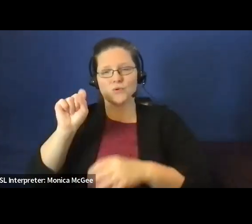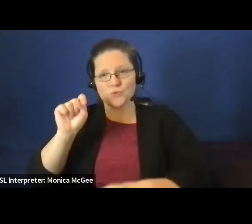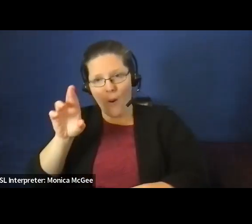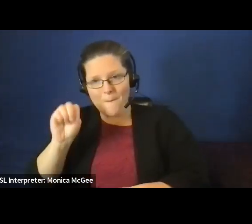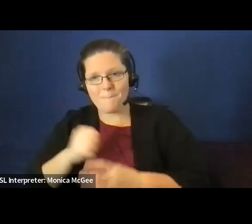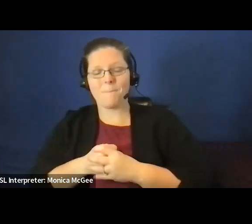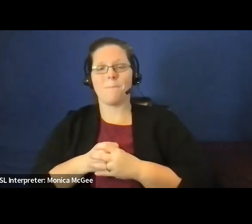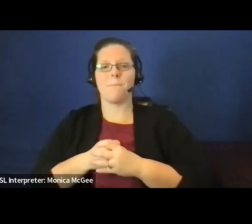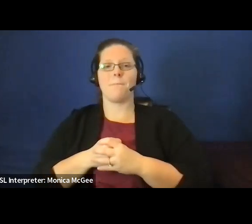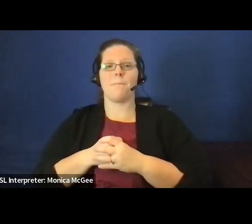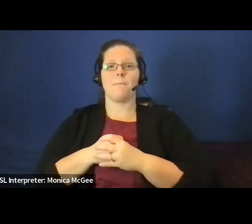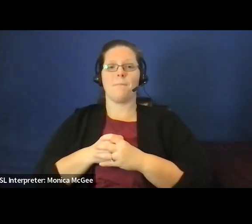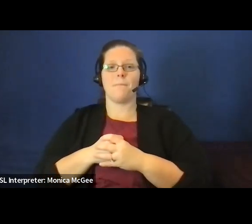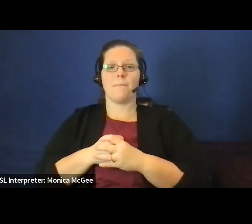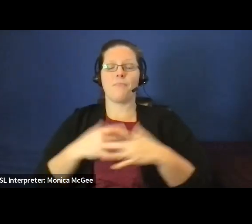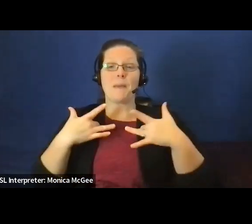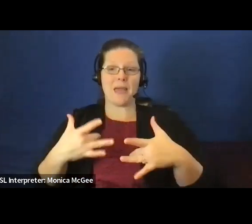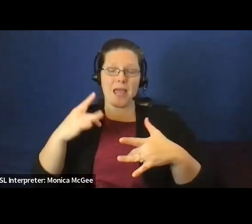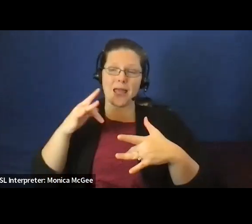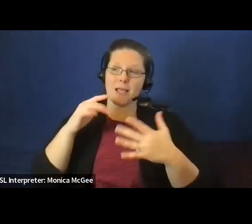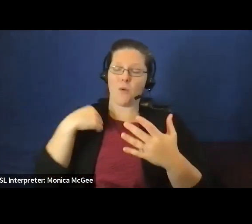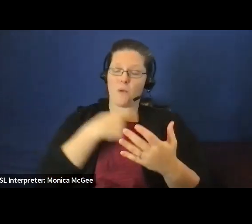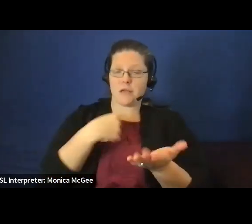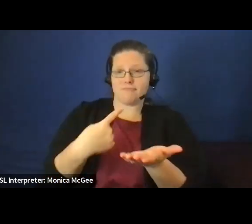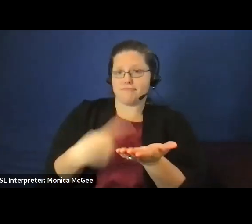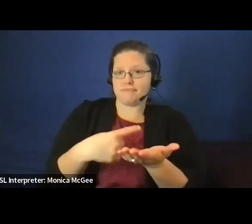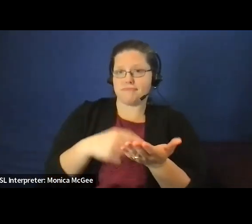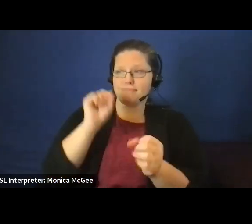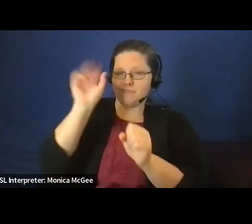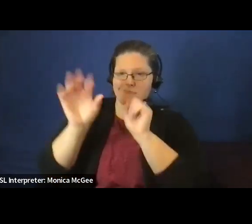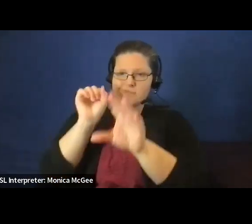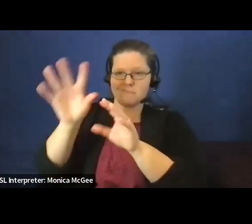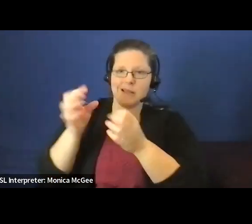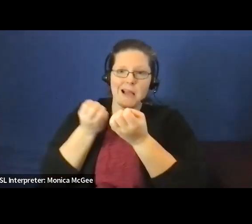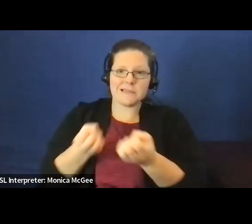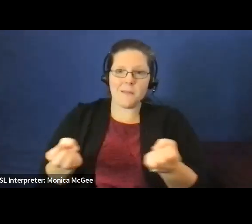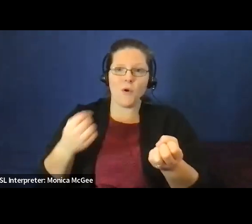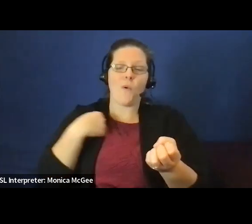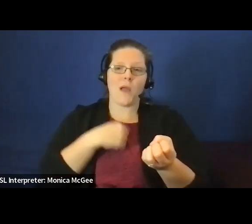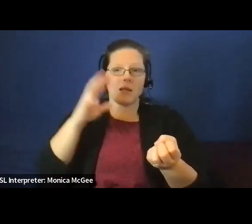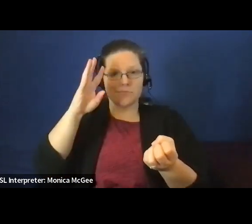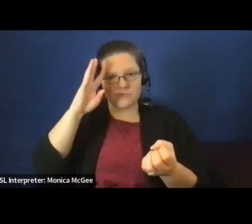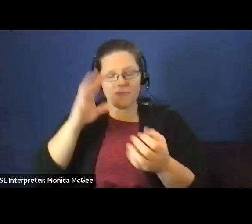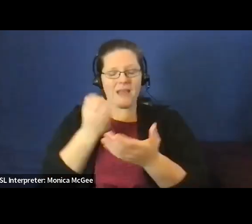There's a lot of work to do all year to